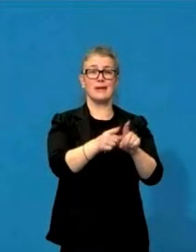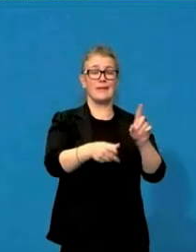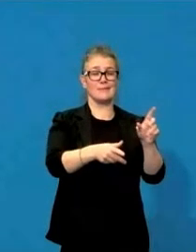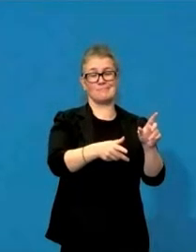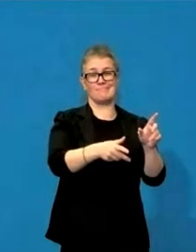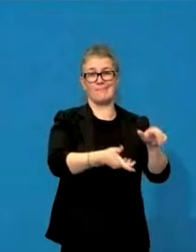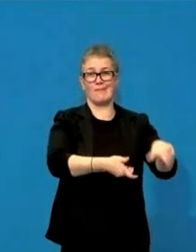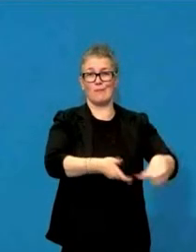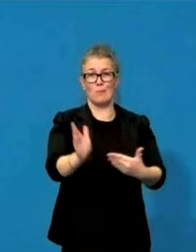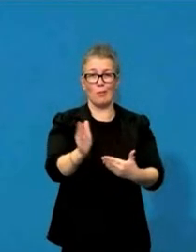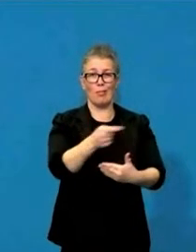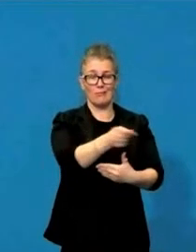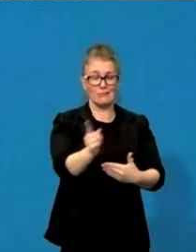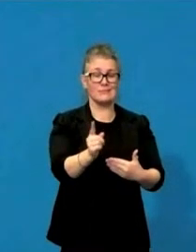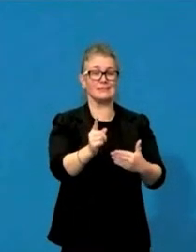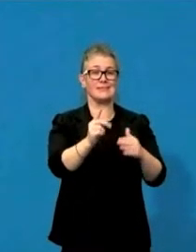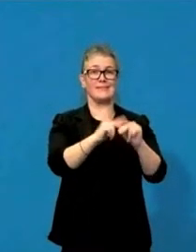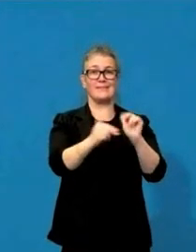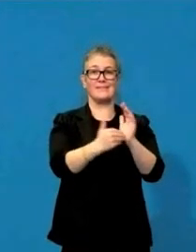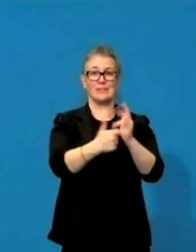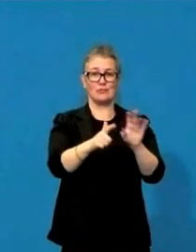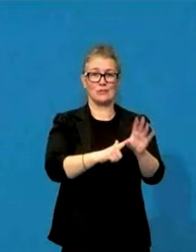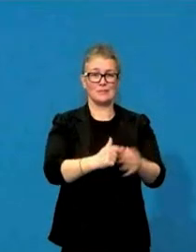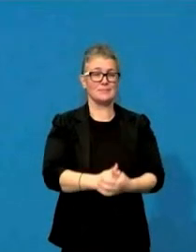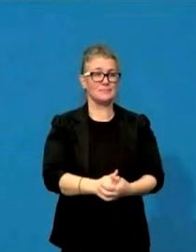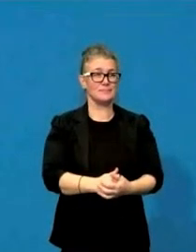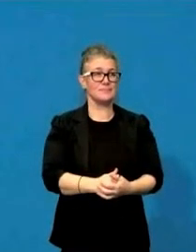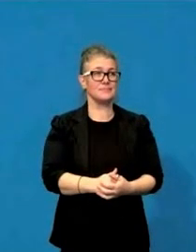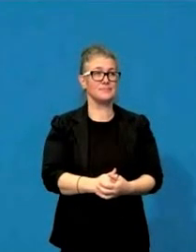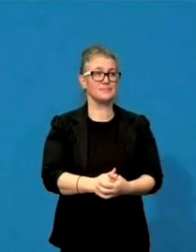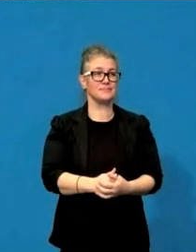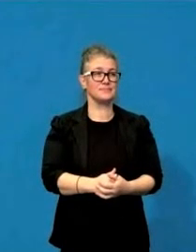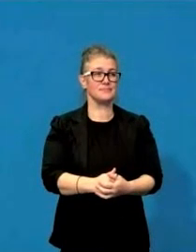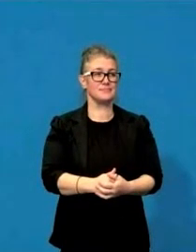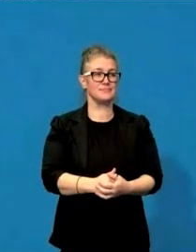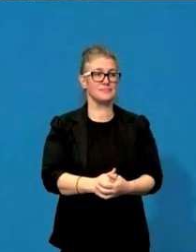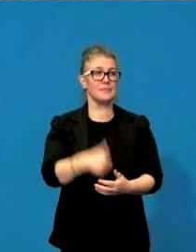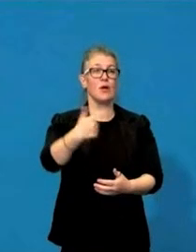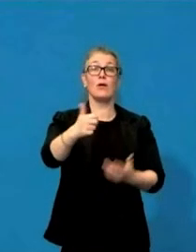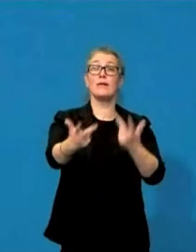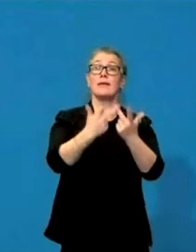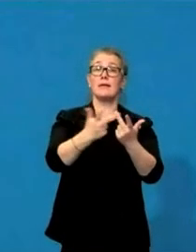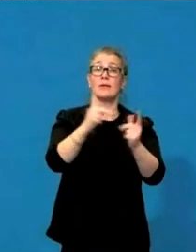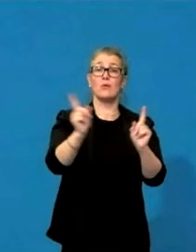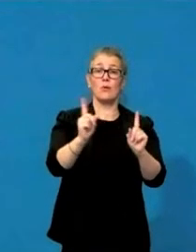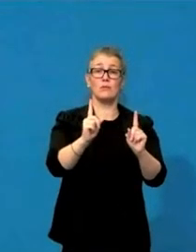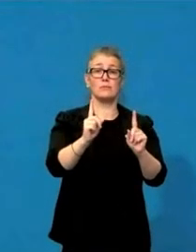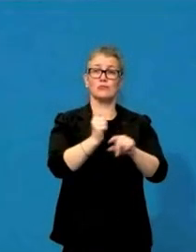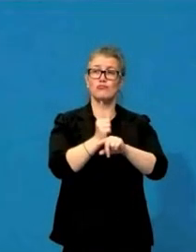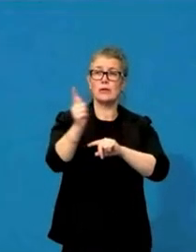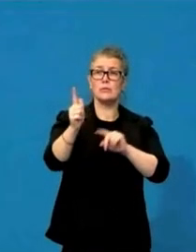And another one is Garnduwa Regional Organisation which is a sport and rec body.